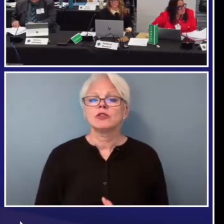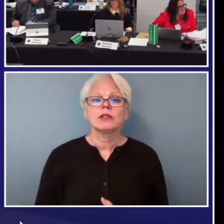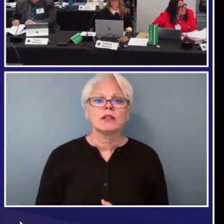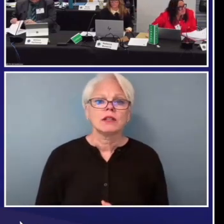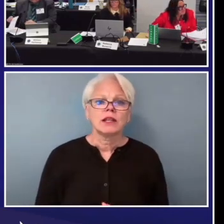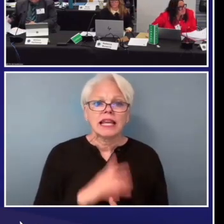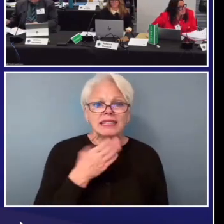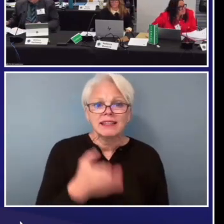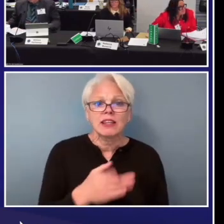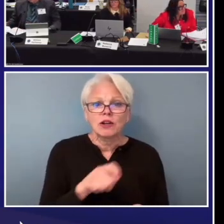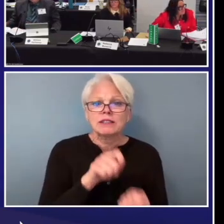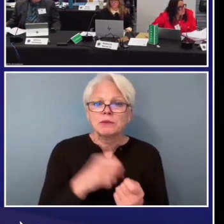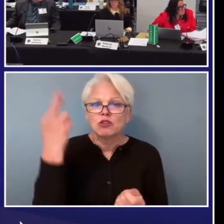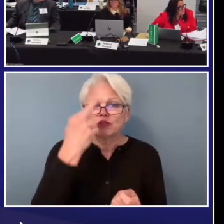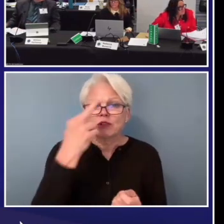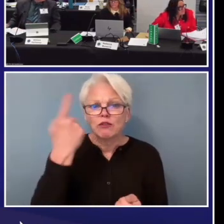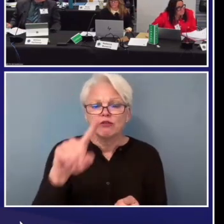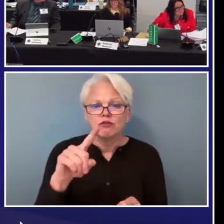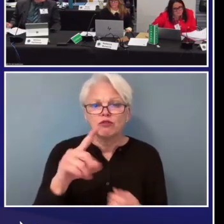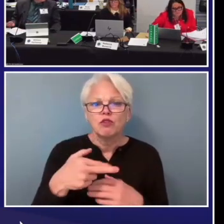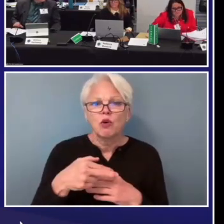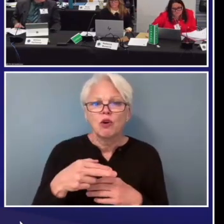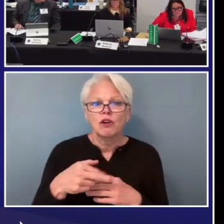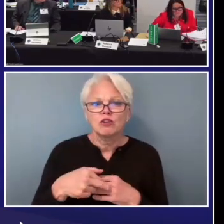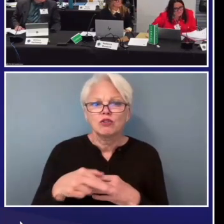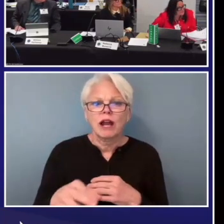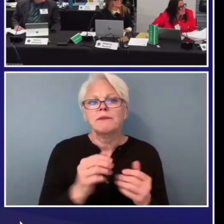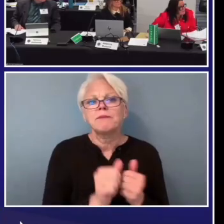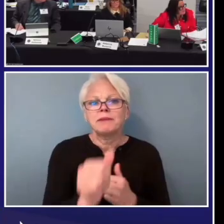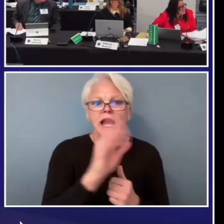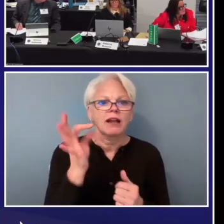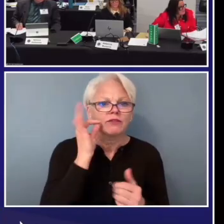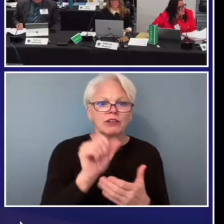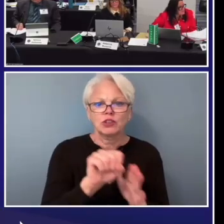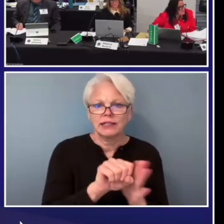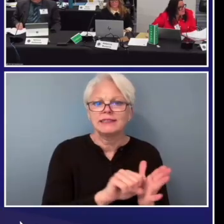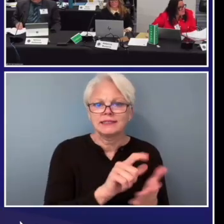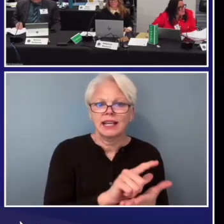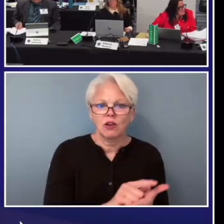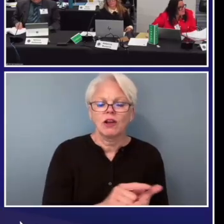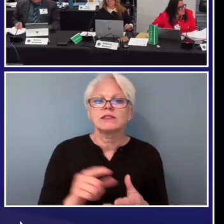a specific reason for the reference beyond federal and state laws to antitrust specifically